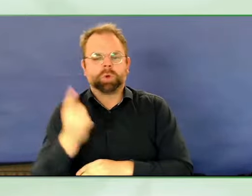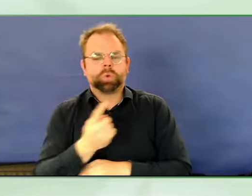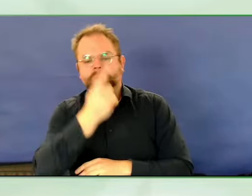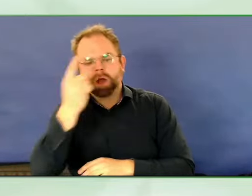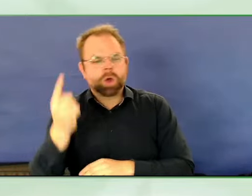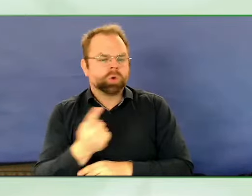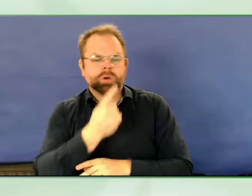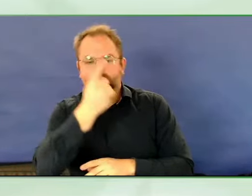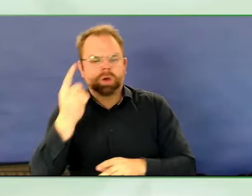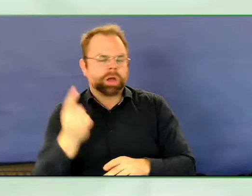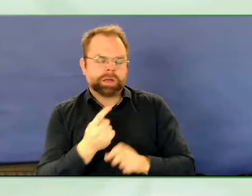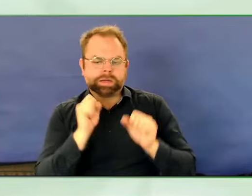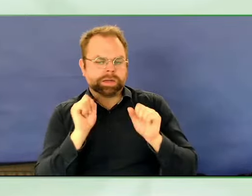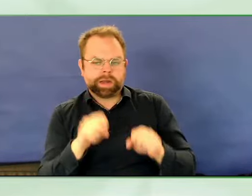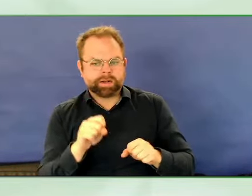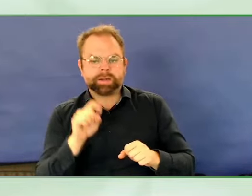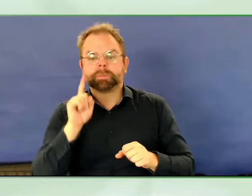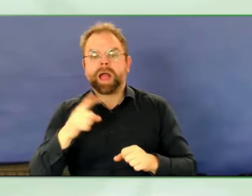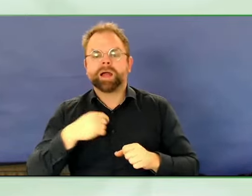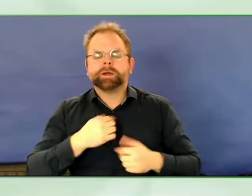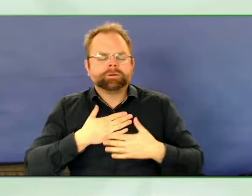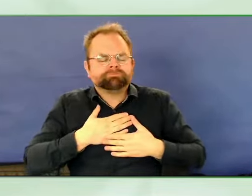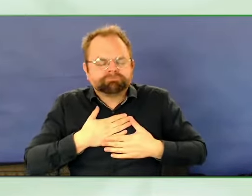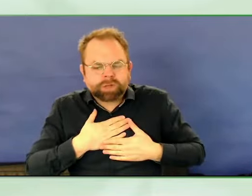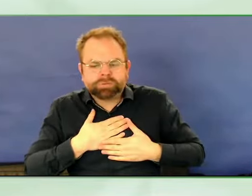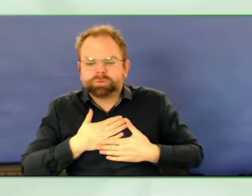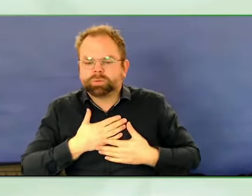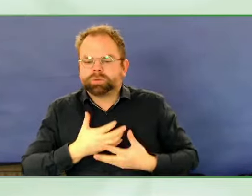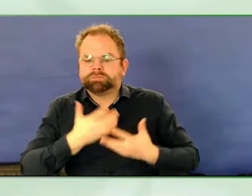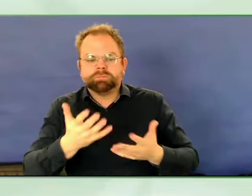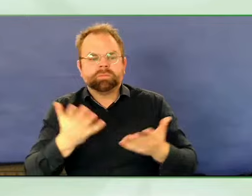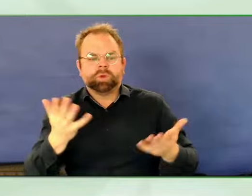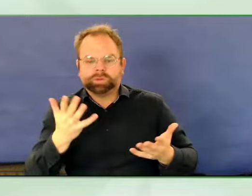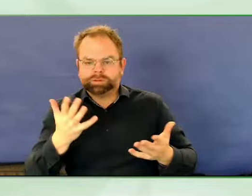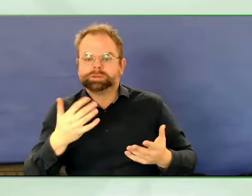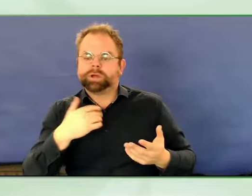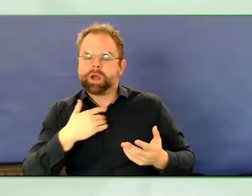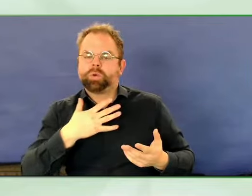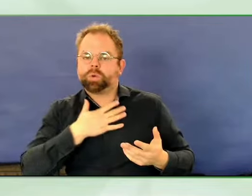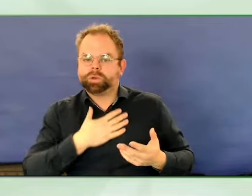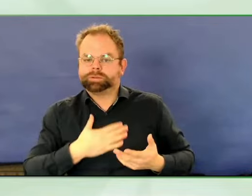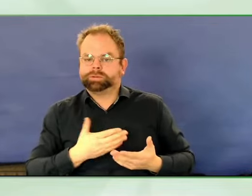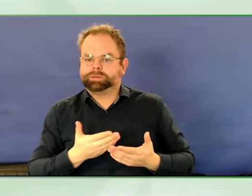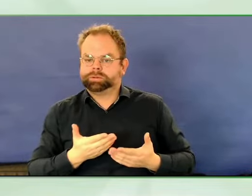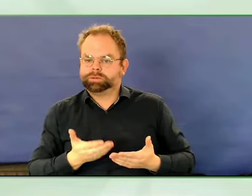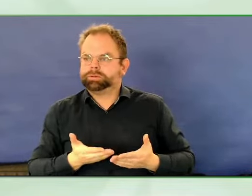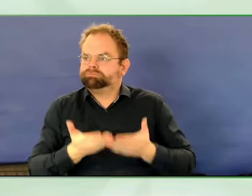in the day I understood that fashion has a problem with diversity inclusion.